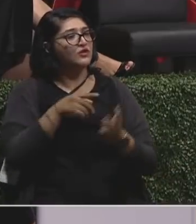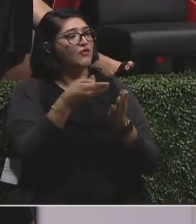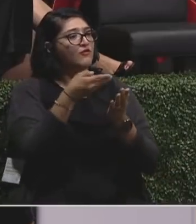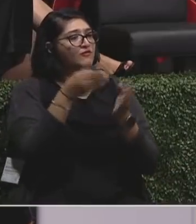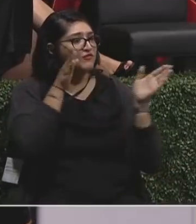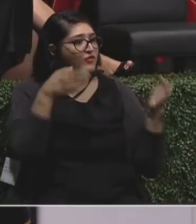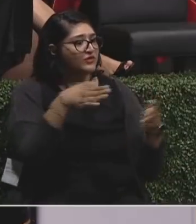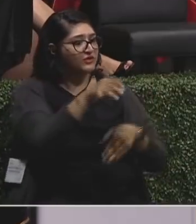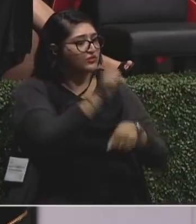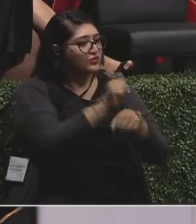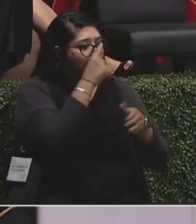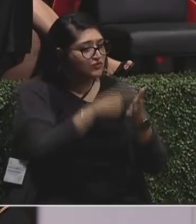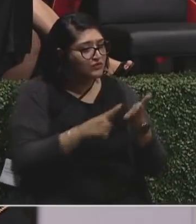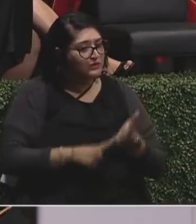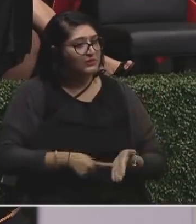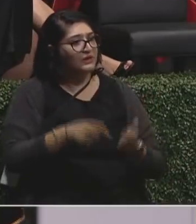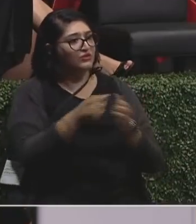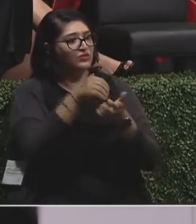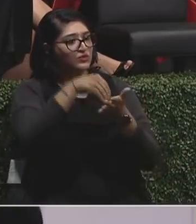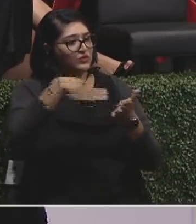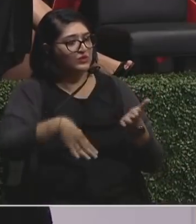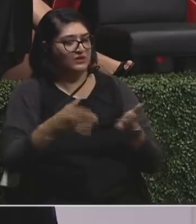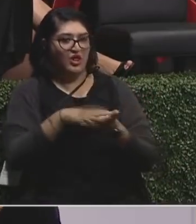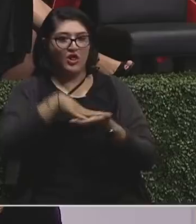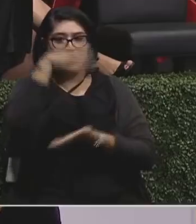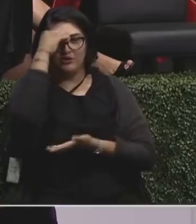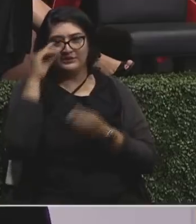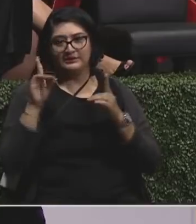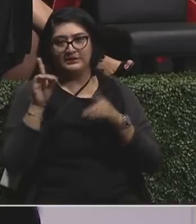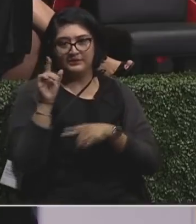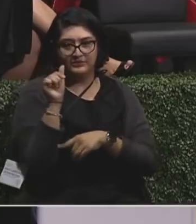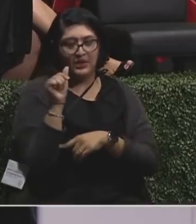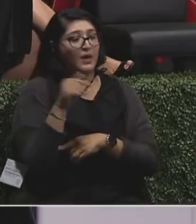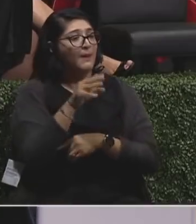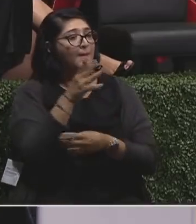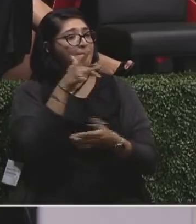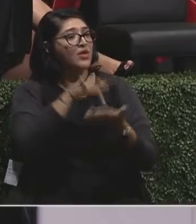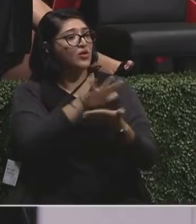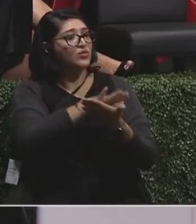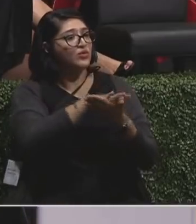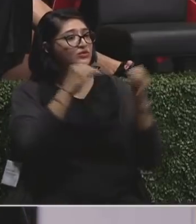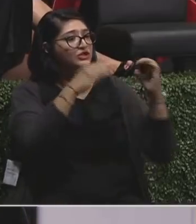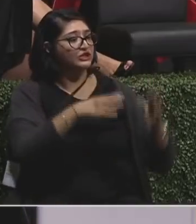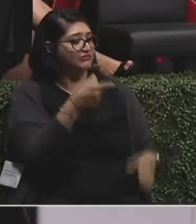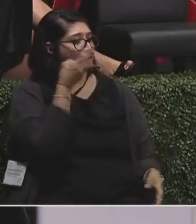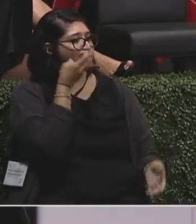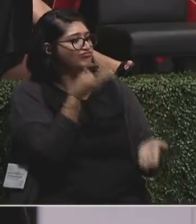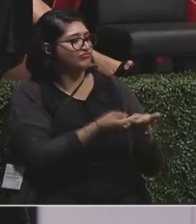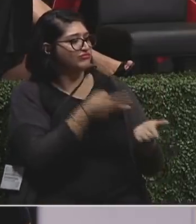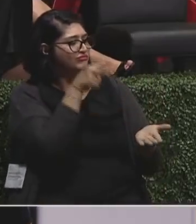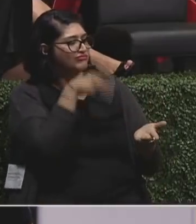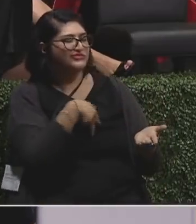DRIVEN BY A DESIRE TO MAKE A DIFFERENCE HERE AND IN MEXICO, PAUL HAS FOCUSED HIS DISABILITIES.